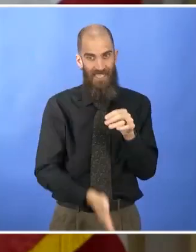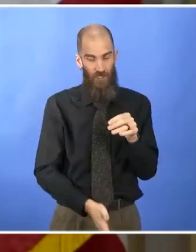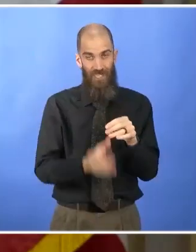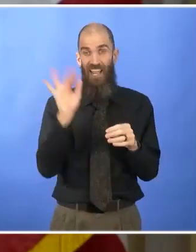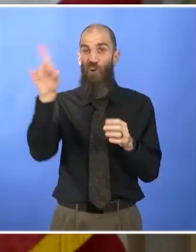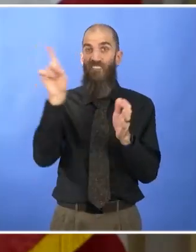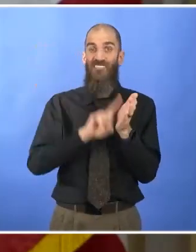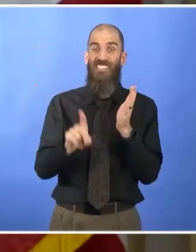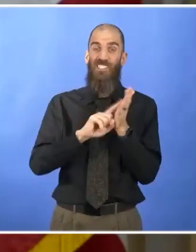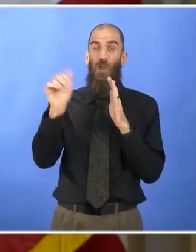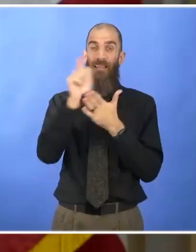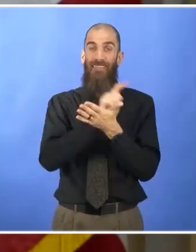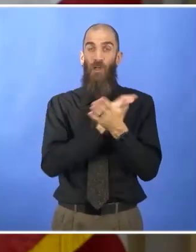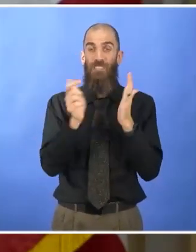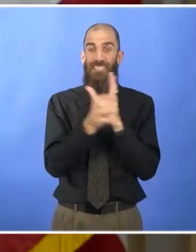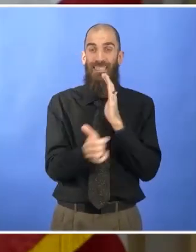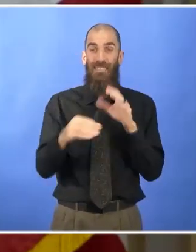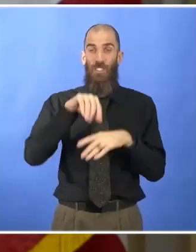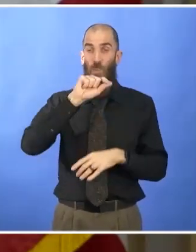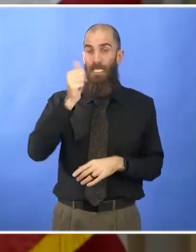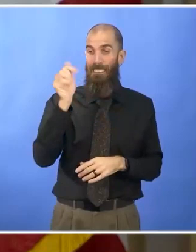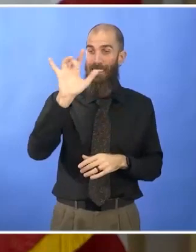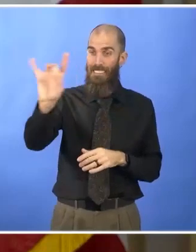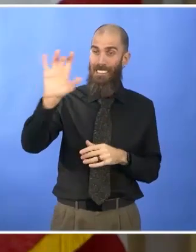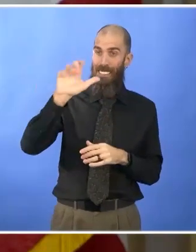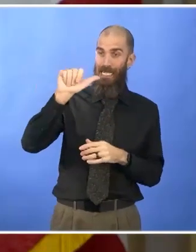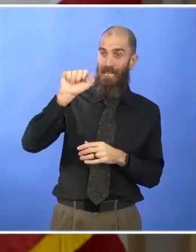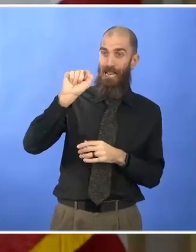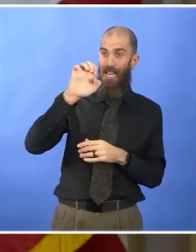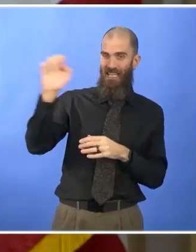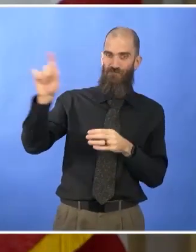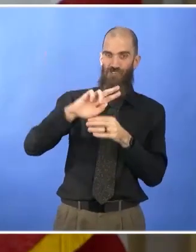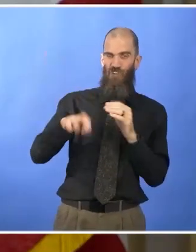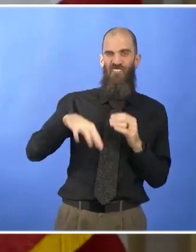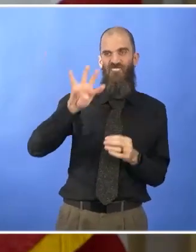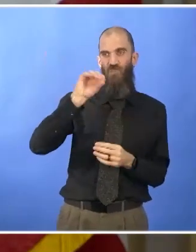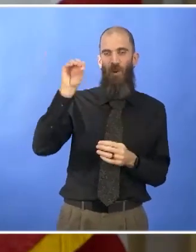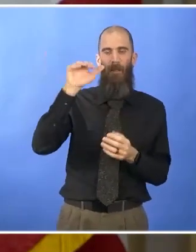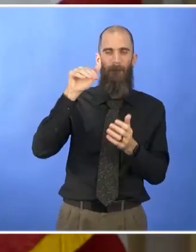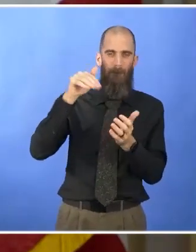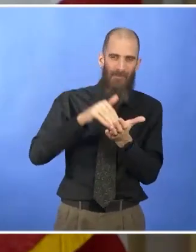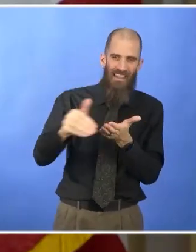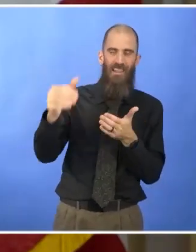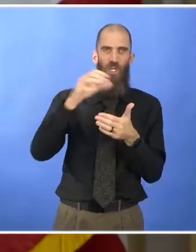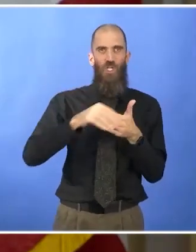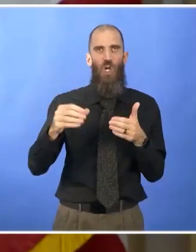A $40 MILLION SETTLEMENT. I WANT TO POINT OUT THAT IS ONE OF THE LARGEST IN THE SEC'S HISTORY.